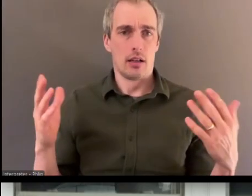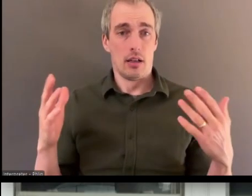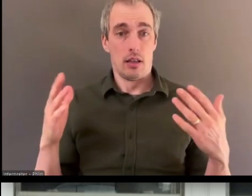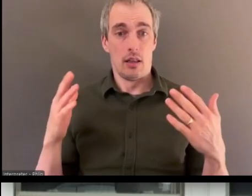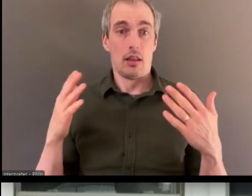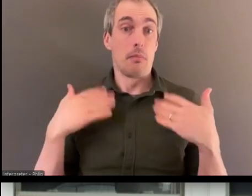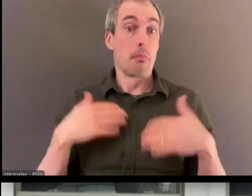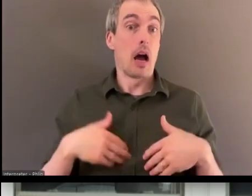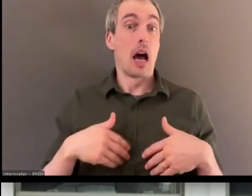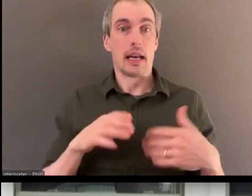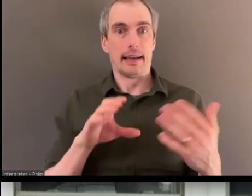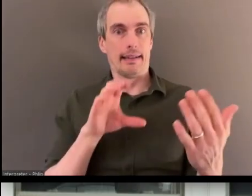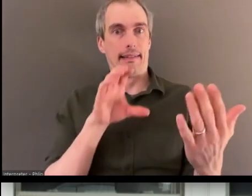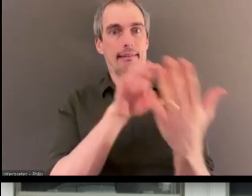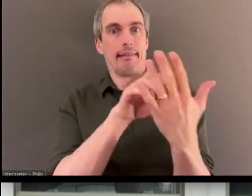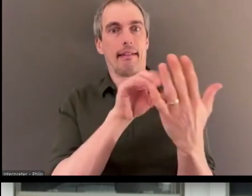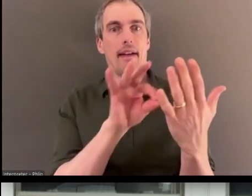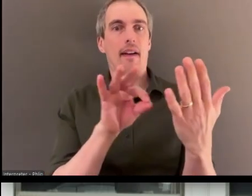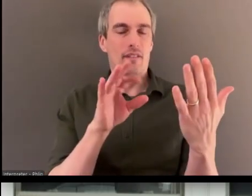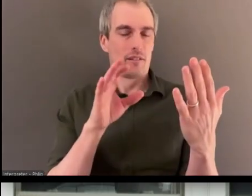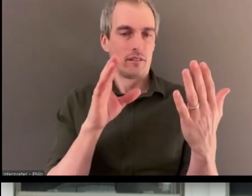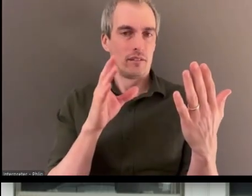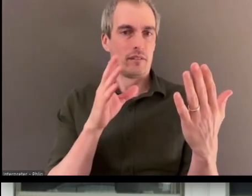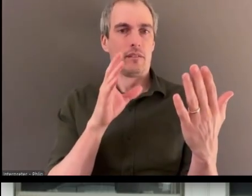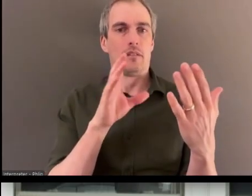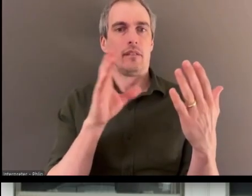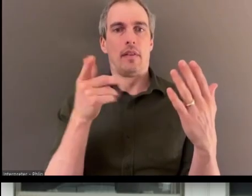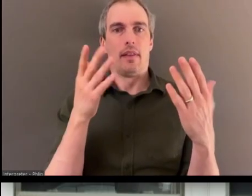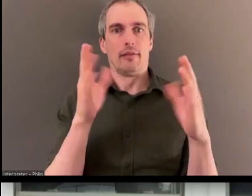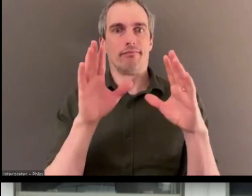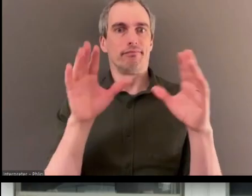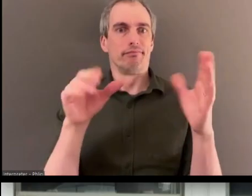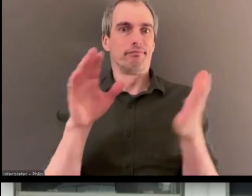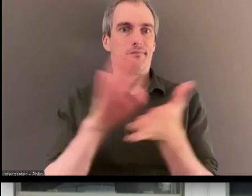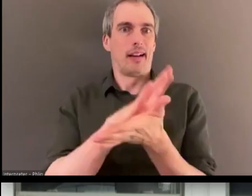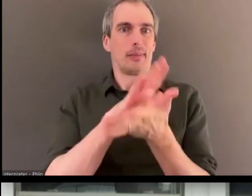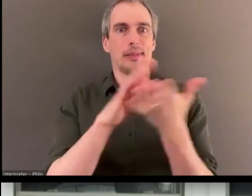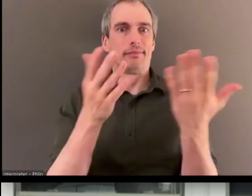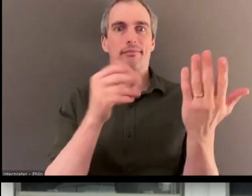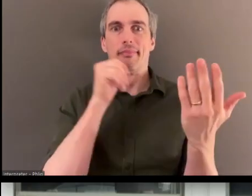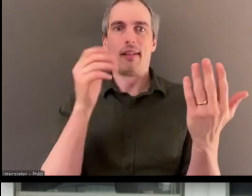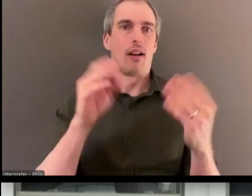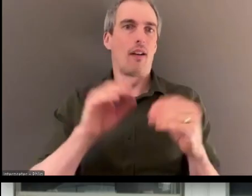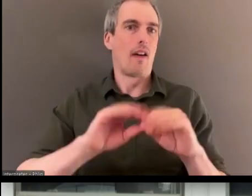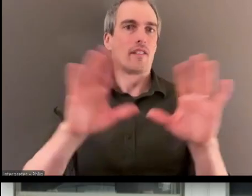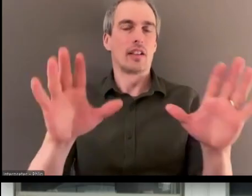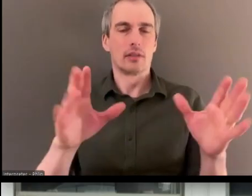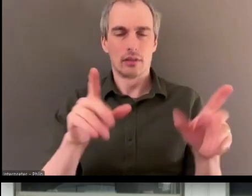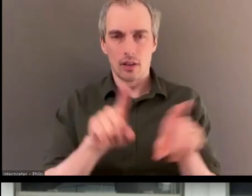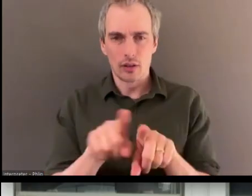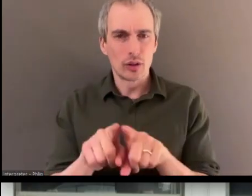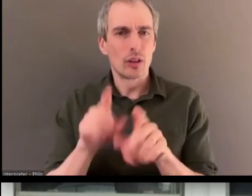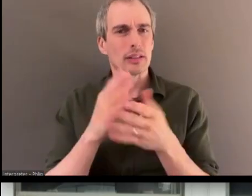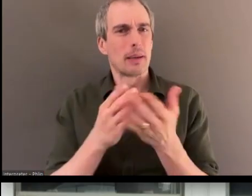And there's things even down to like the social media handles at the bottom. Kind of hard to read.